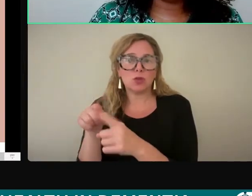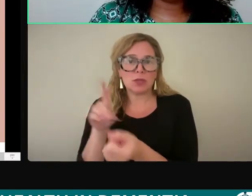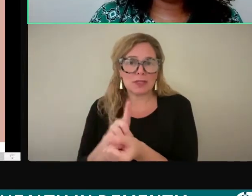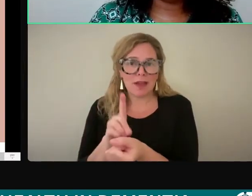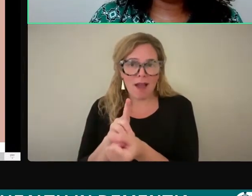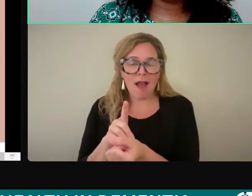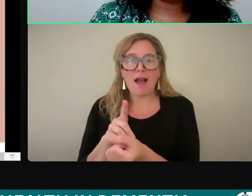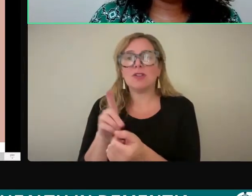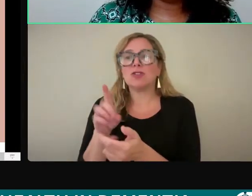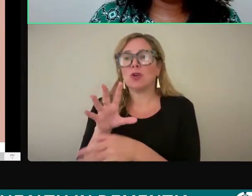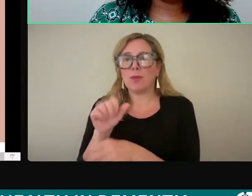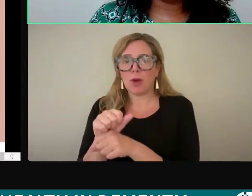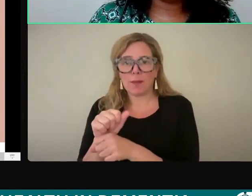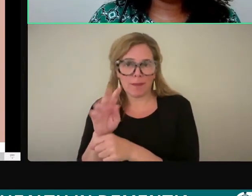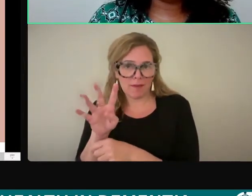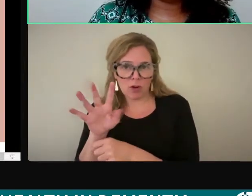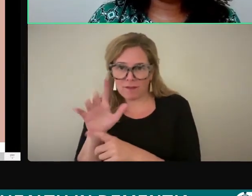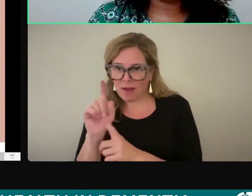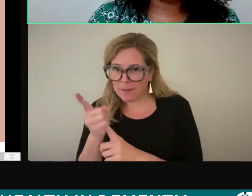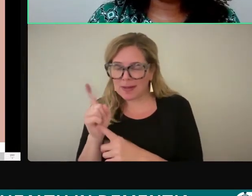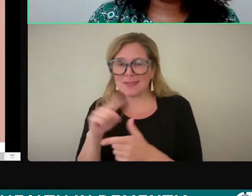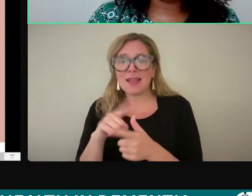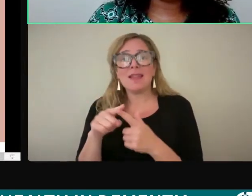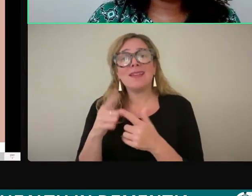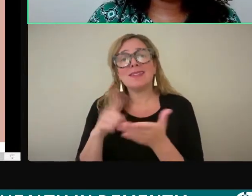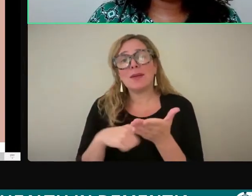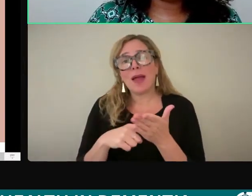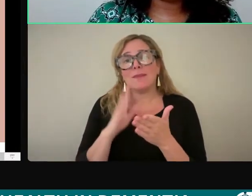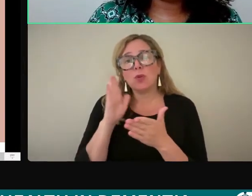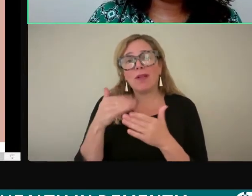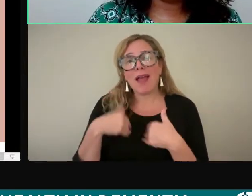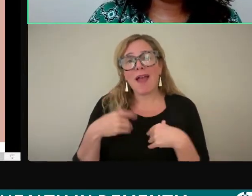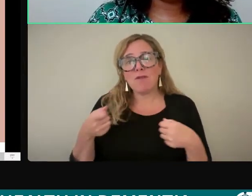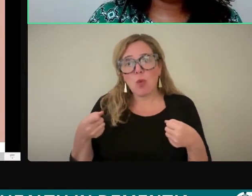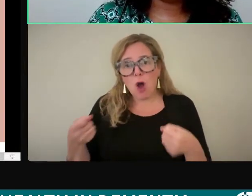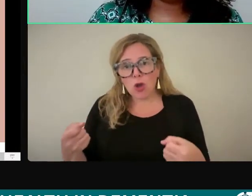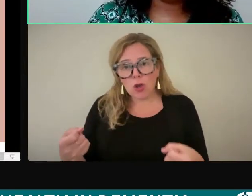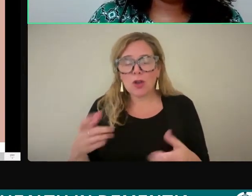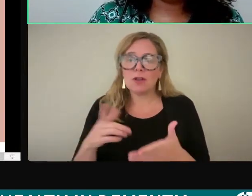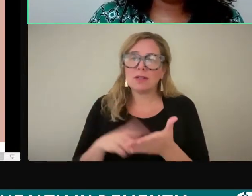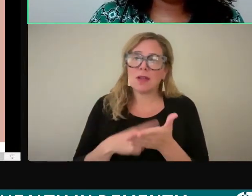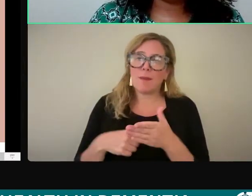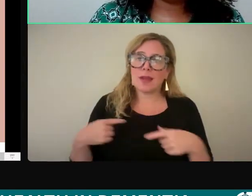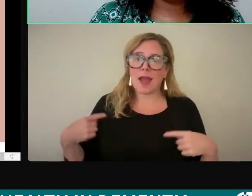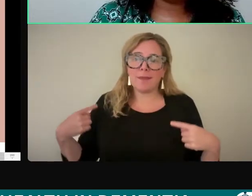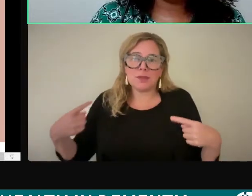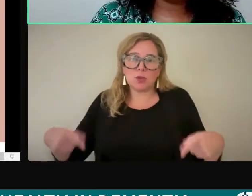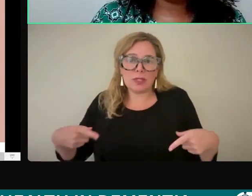and get her in for the appointment, and then travel back home. That whole day